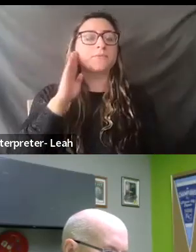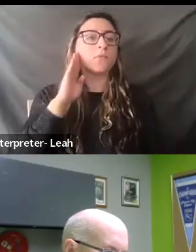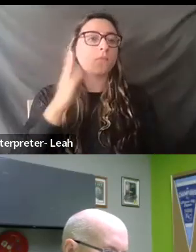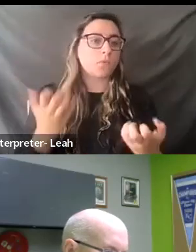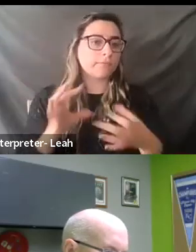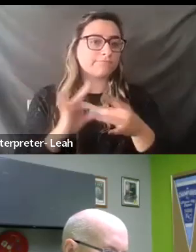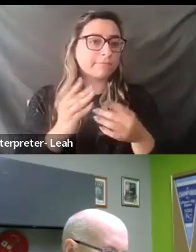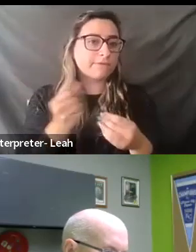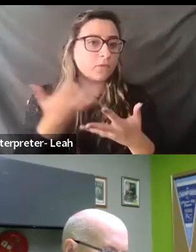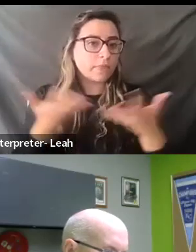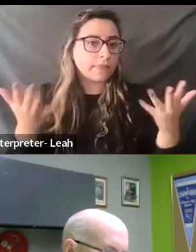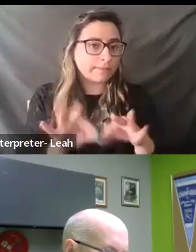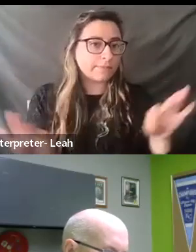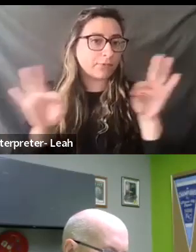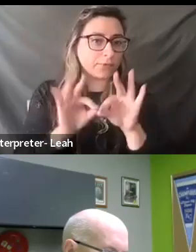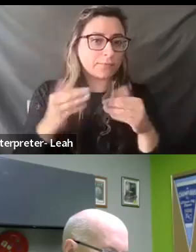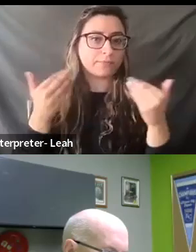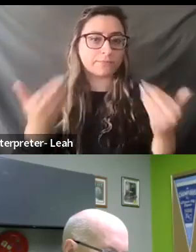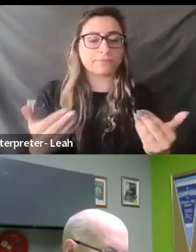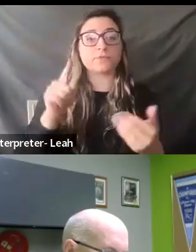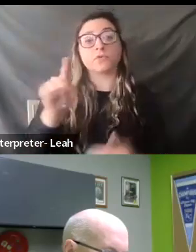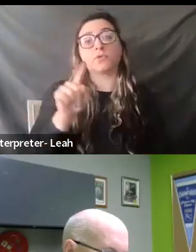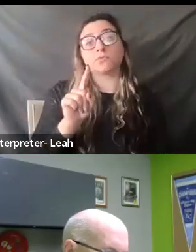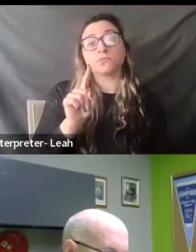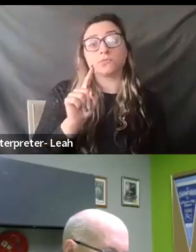Thank you all again for joining us for Project ALIVE, which stands for Accessible Life-saving Integrated Vaccine EquityEquity, identifying barriers and increasing access to COVID-19 vaccinations among the disability community.